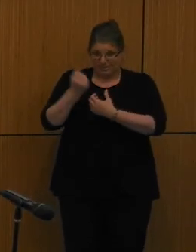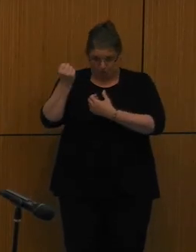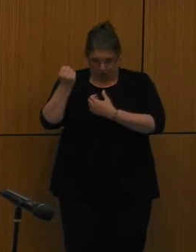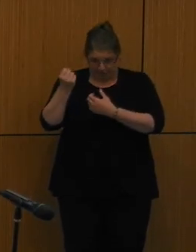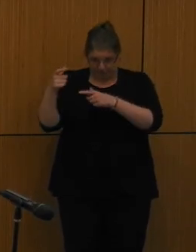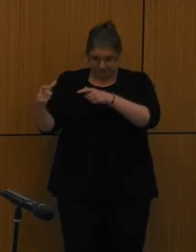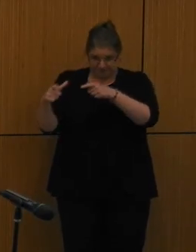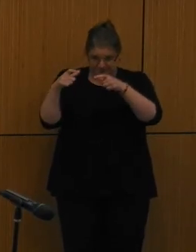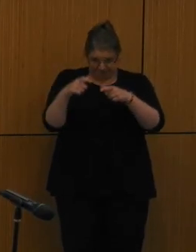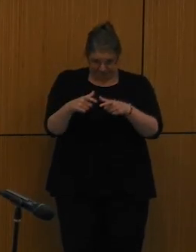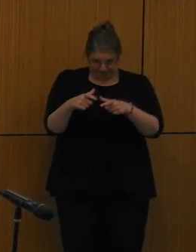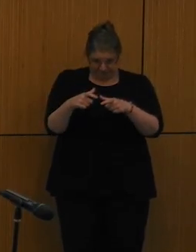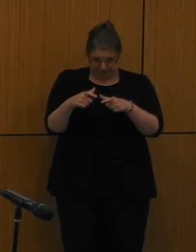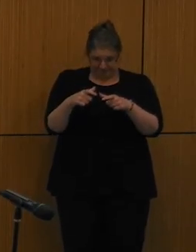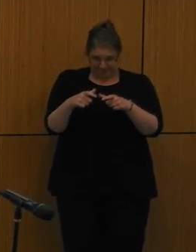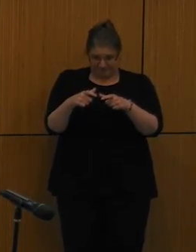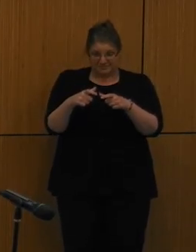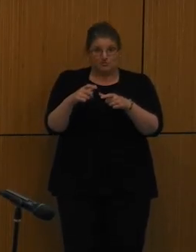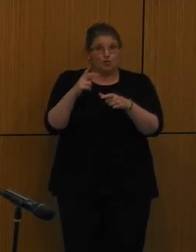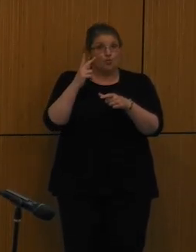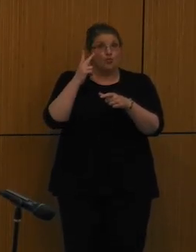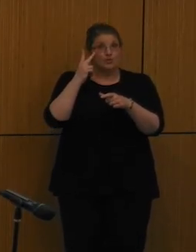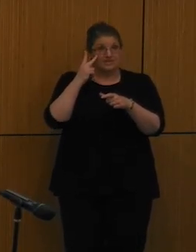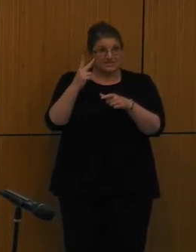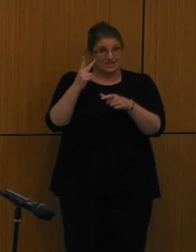that the on top of that, on top of, living on the they're able to,